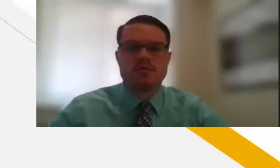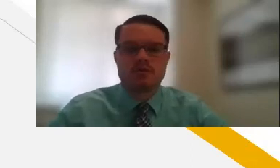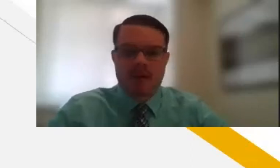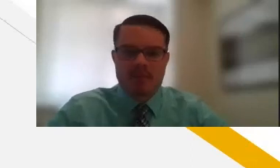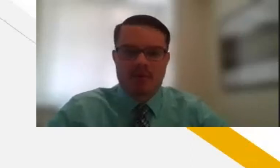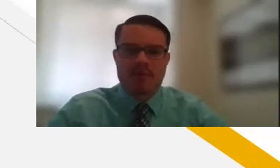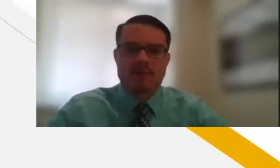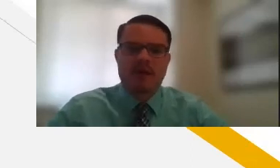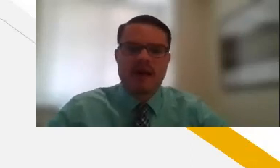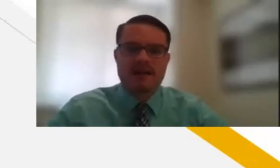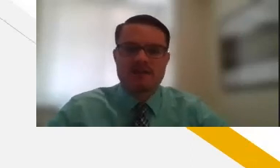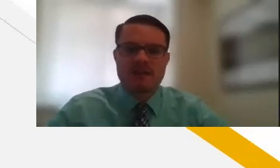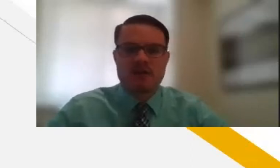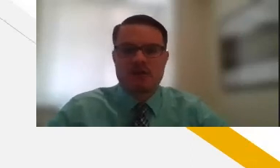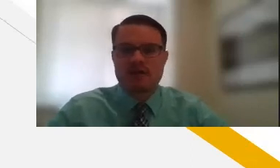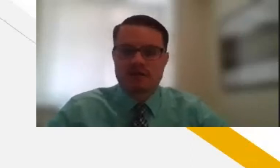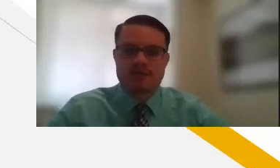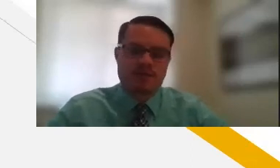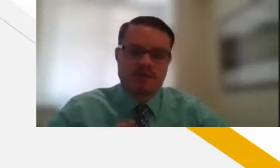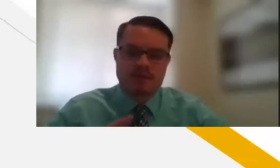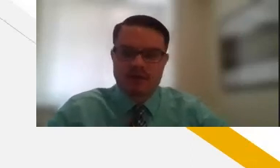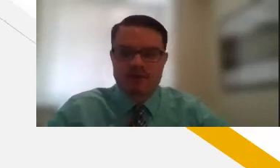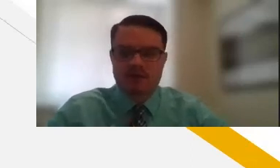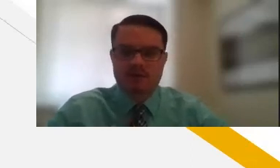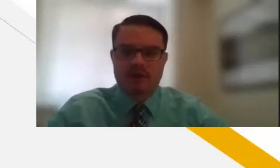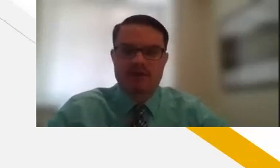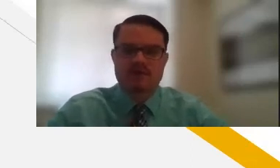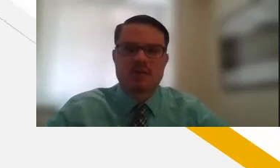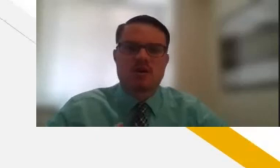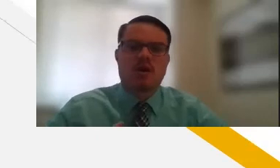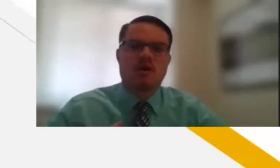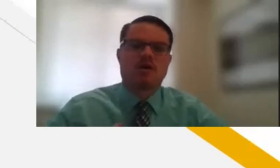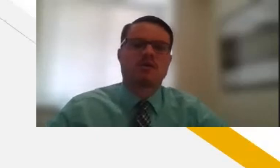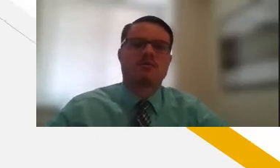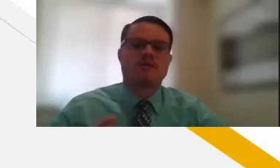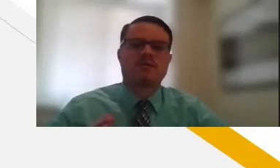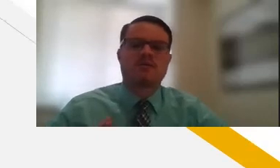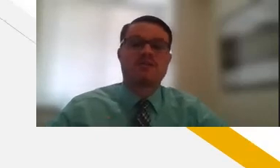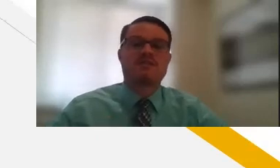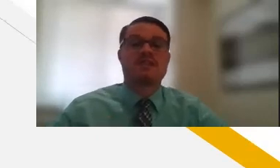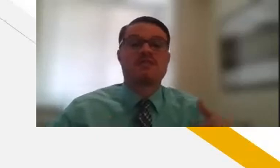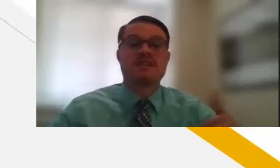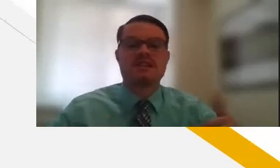So remember ACCES-VR and other VR service providers can provide services that are needed